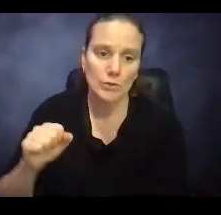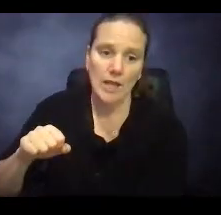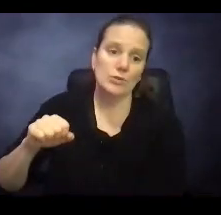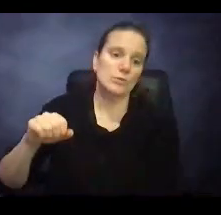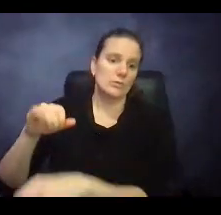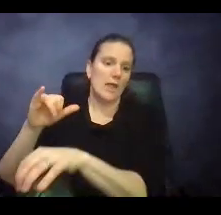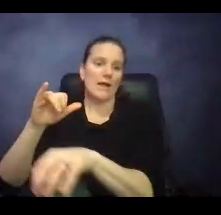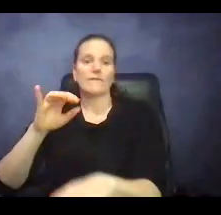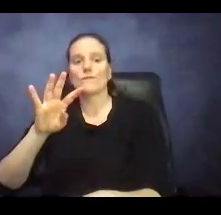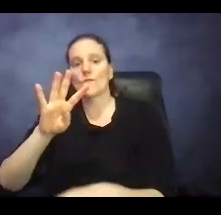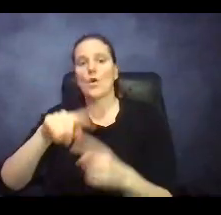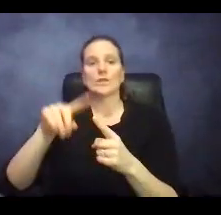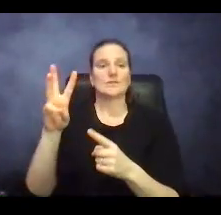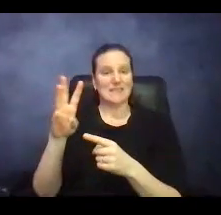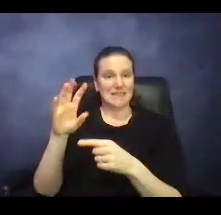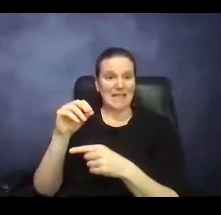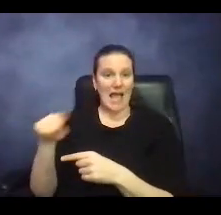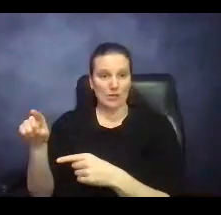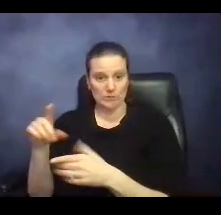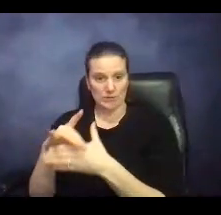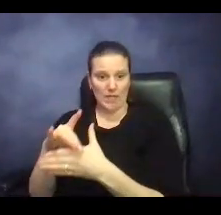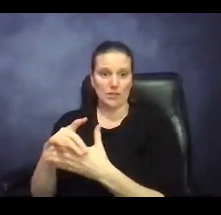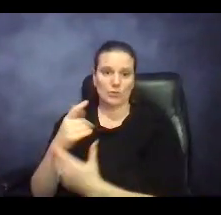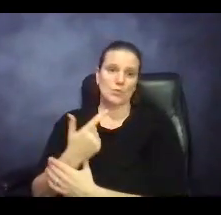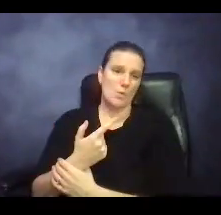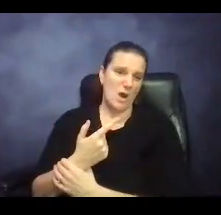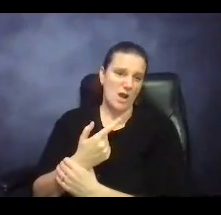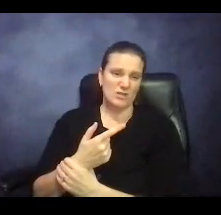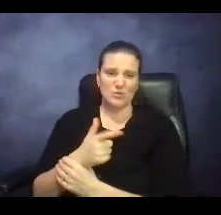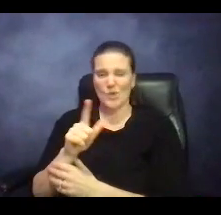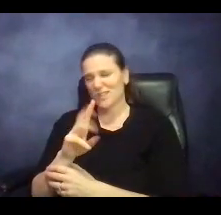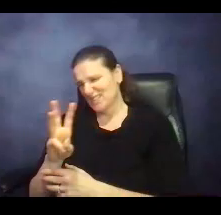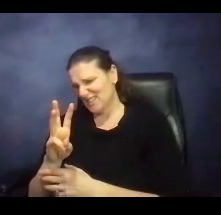to six ounce steak is like 21 to 26 grams of protein.